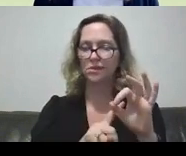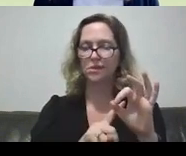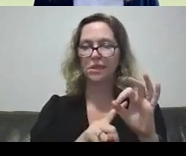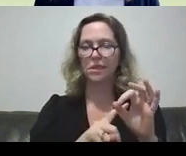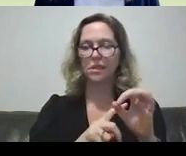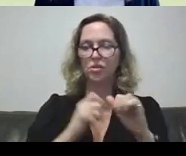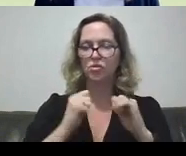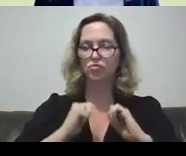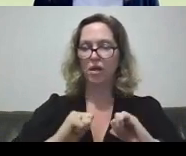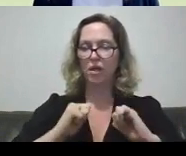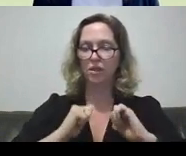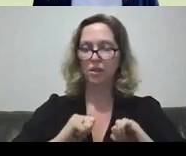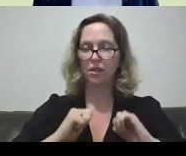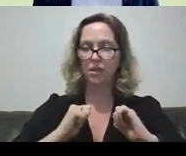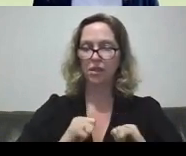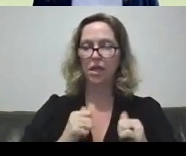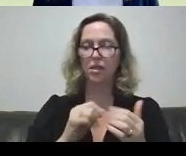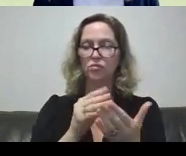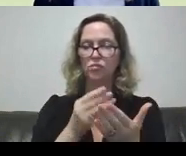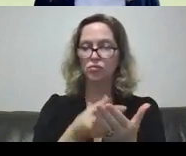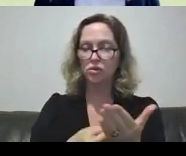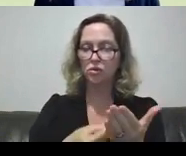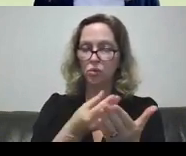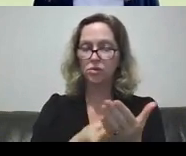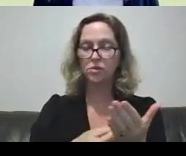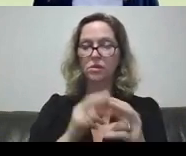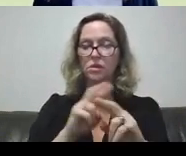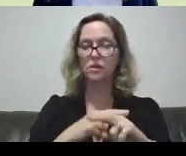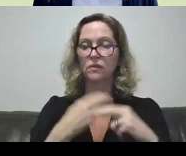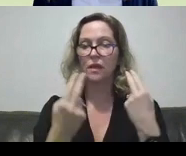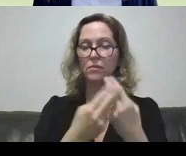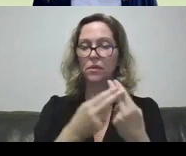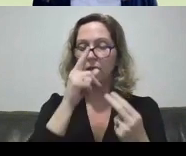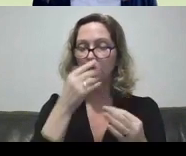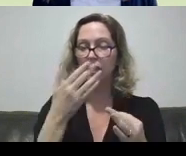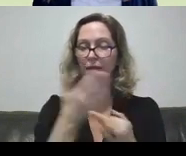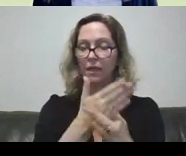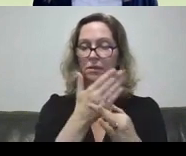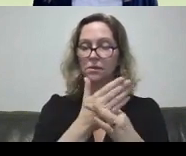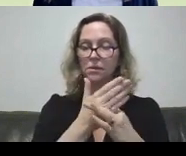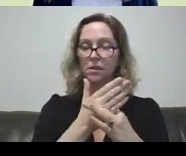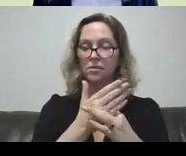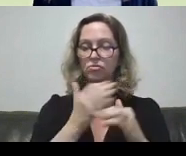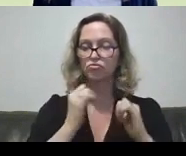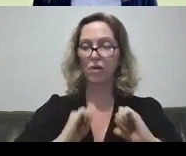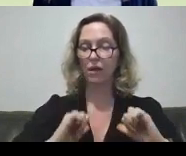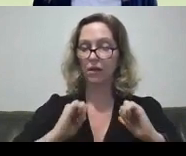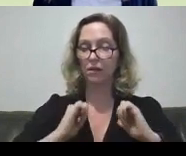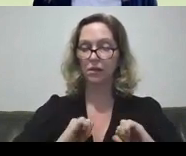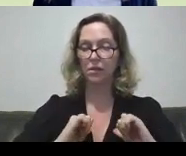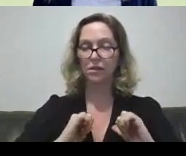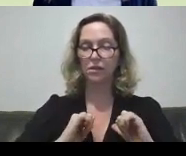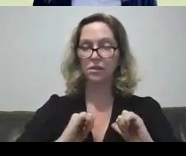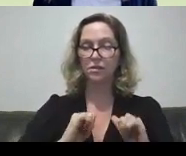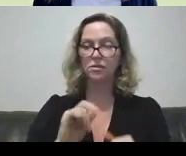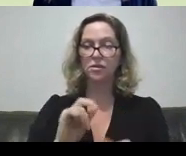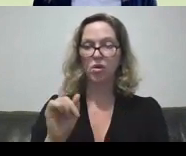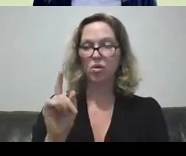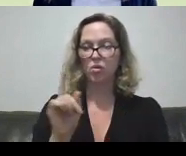and resources. Families can also access these training modules to understand what to expect from your workers and service providers so again